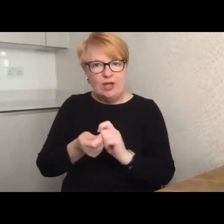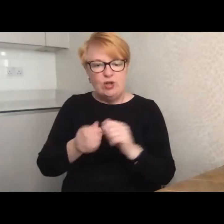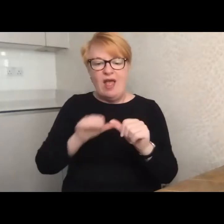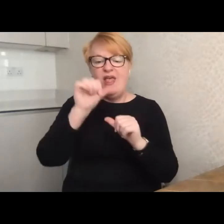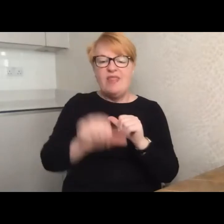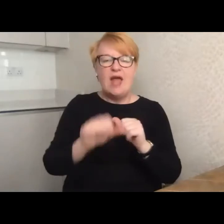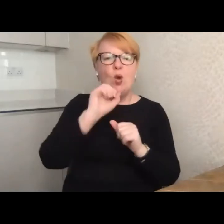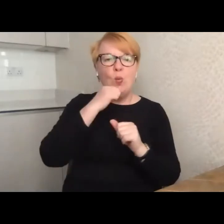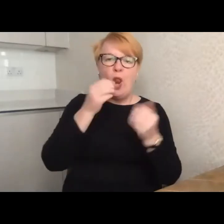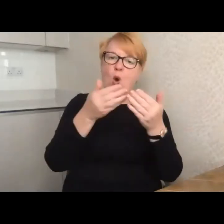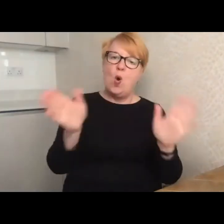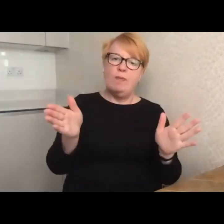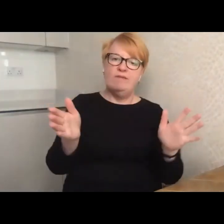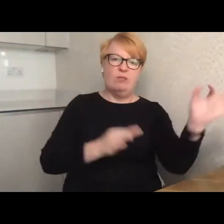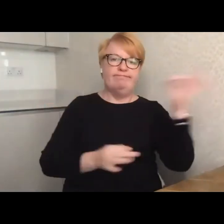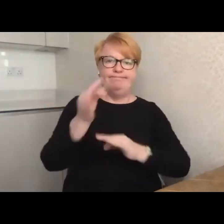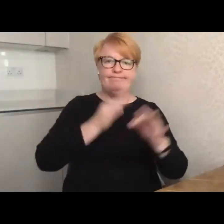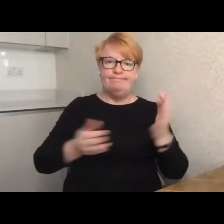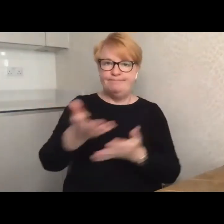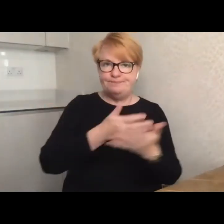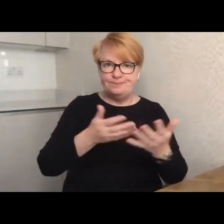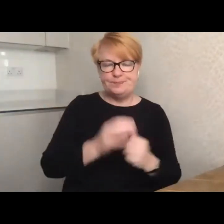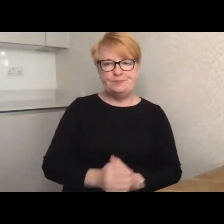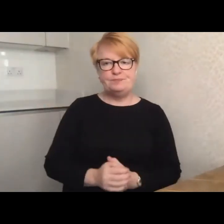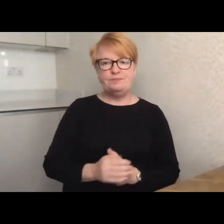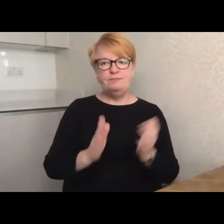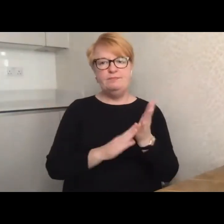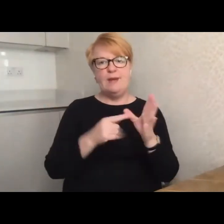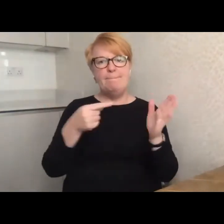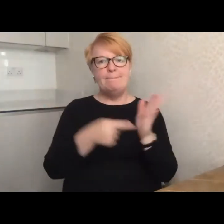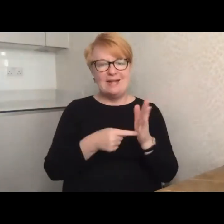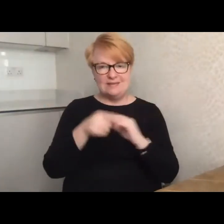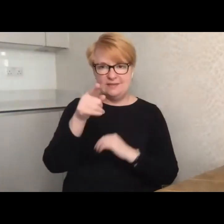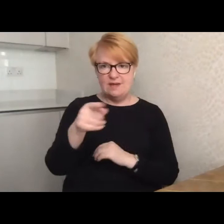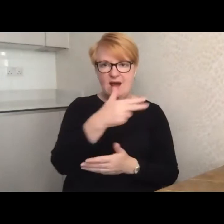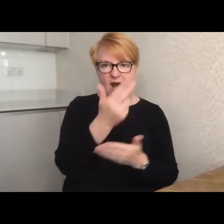So Mat, is an artist and a curator and has worked as a curator and an arts